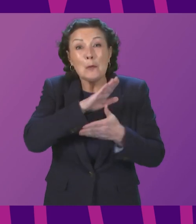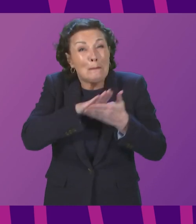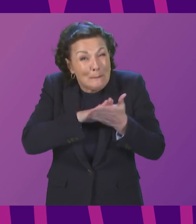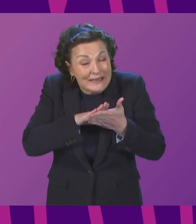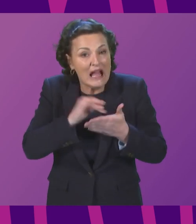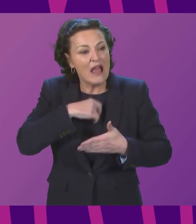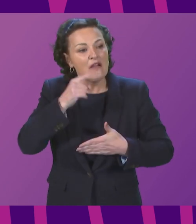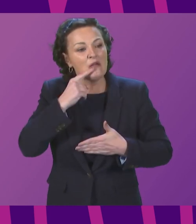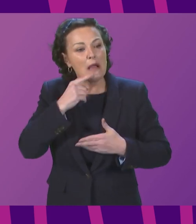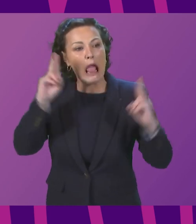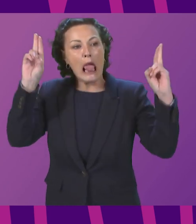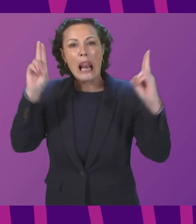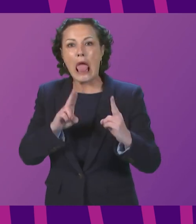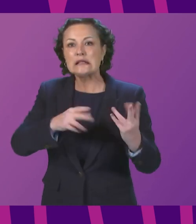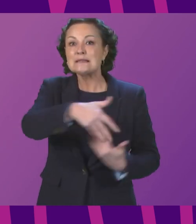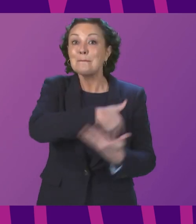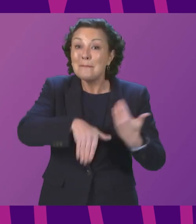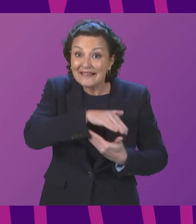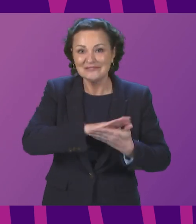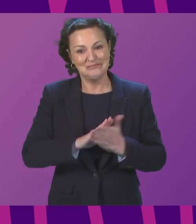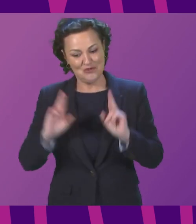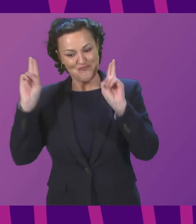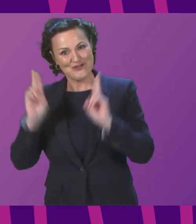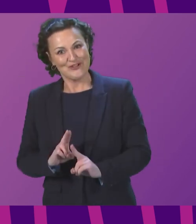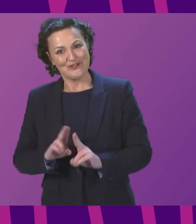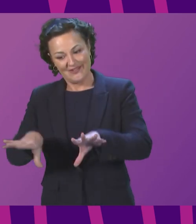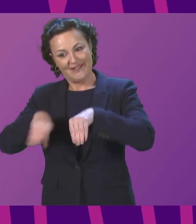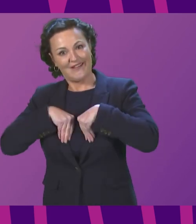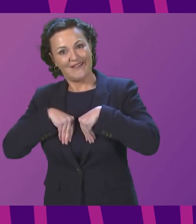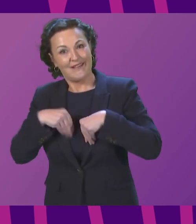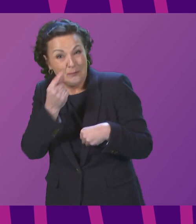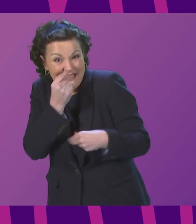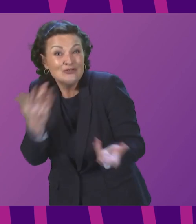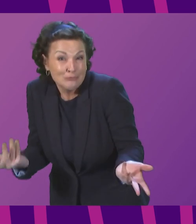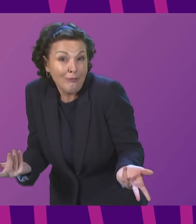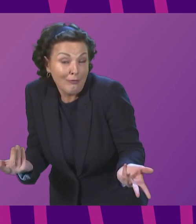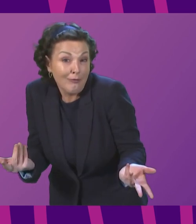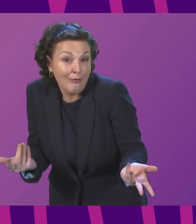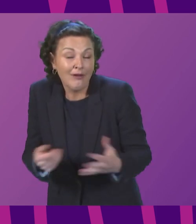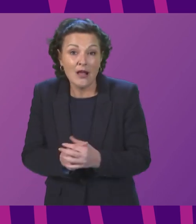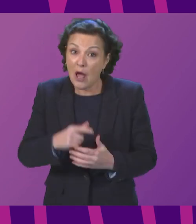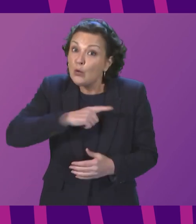on which we mix, we reduce our risk of catching a virus that we know could have a nasty impact